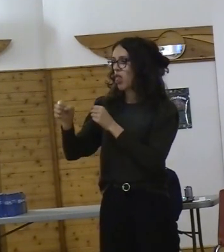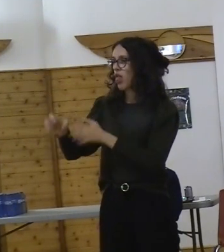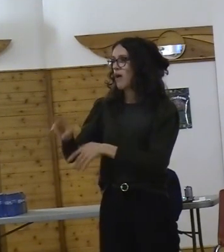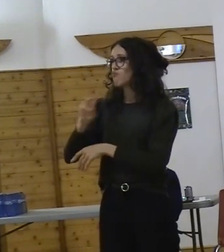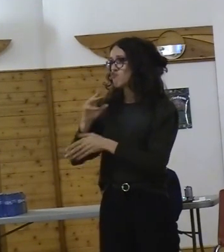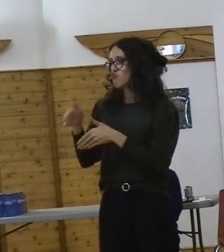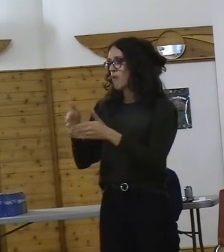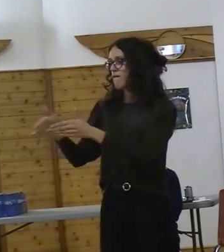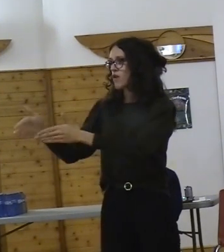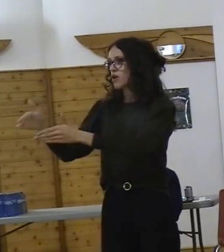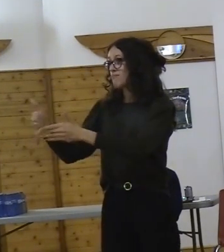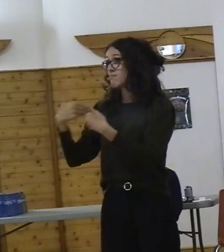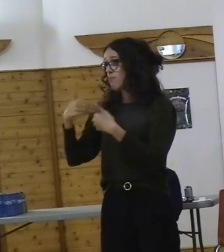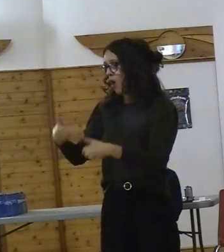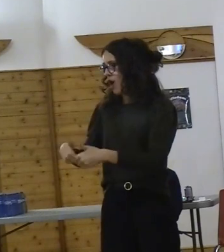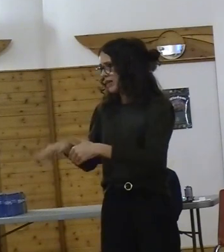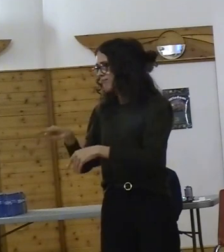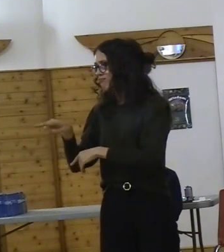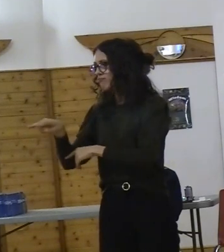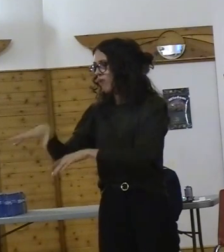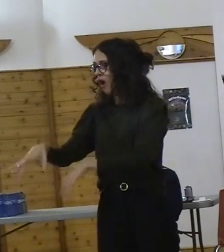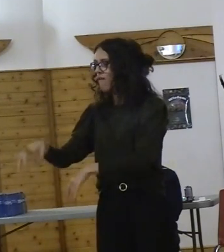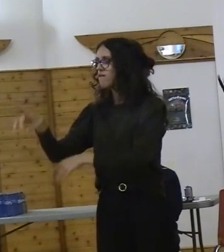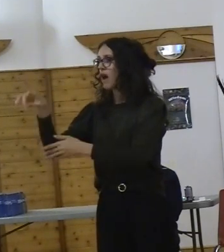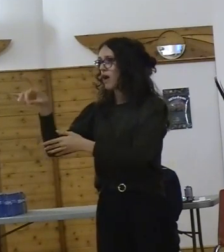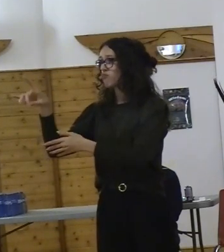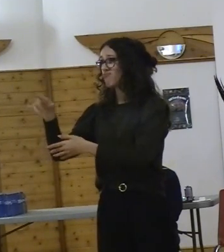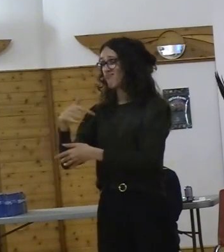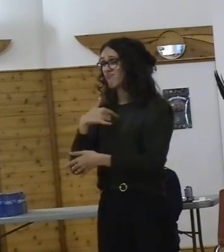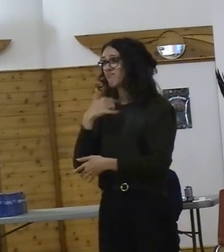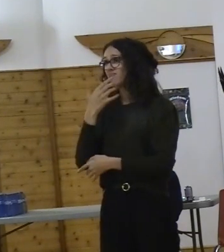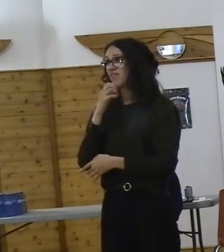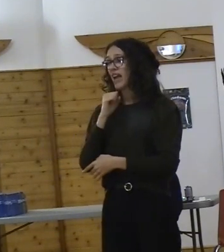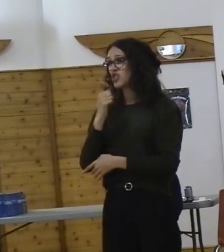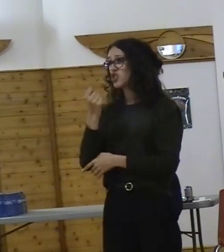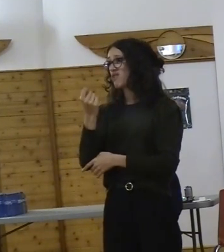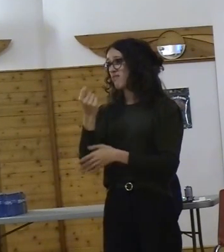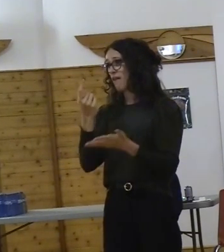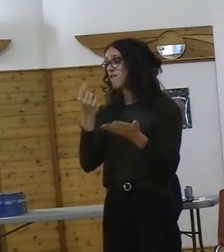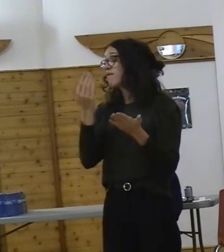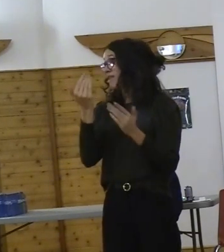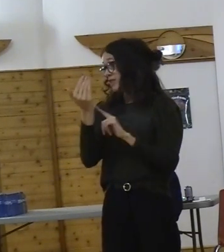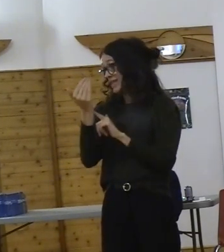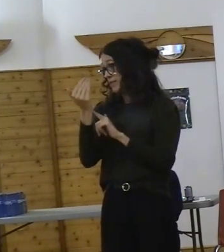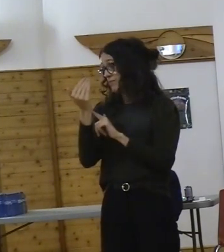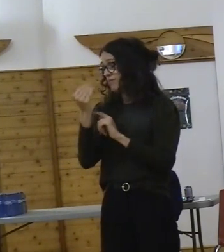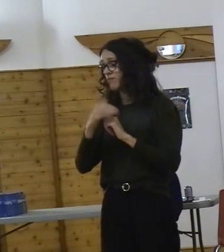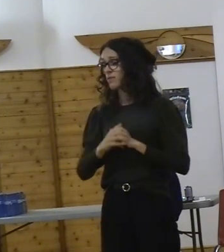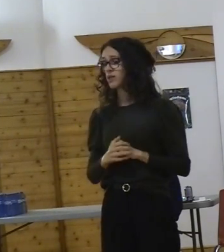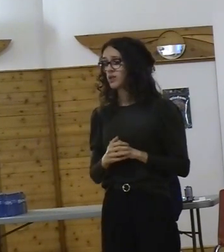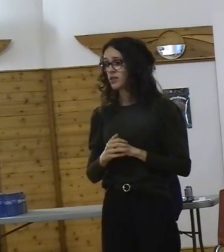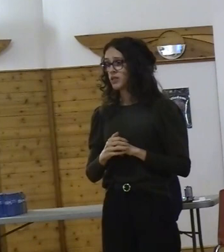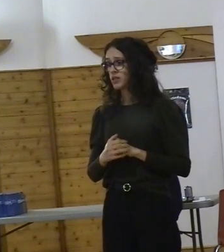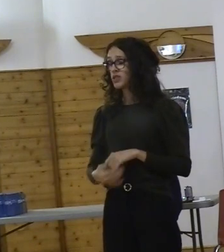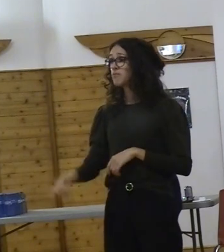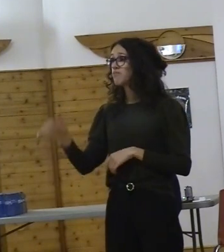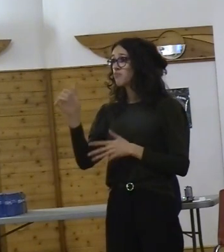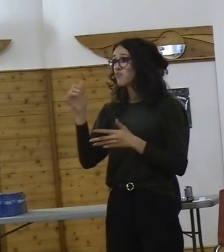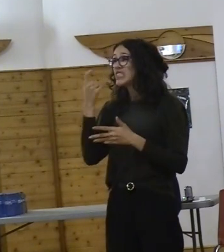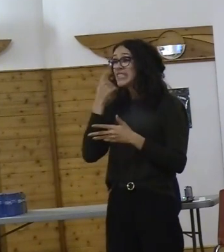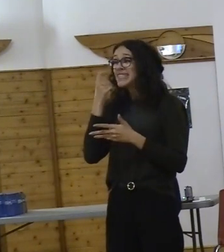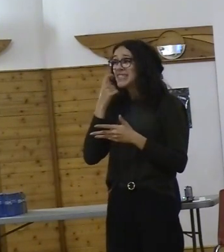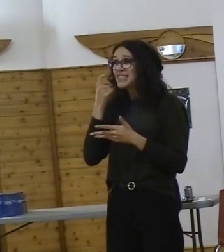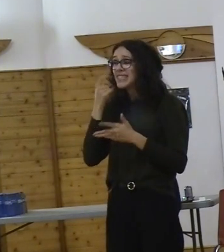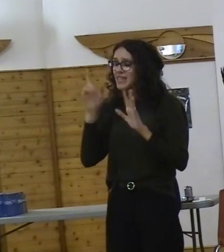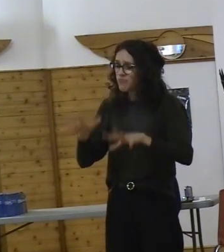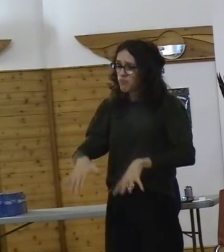And that instilled the fear in me that I wasn't safe and it was true. Just yesterday I helped host a rally with Tina Fontaine's brother on the anniversary of her passing.